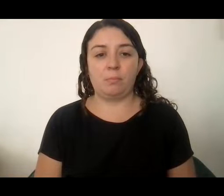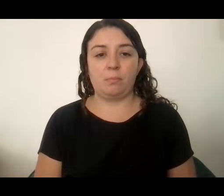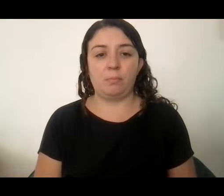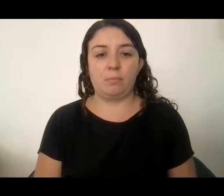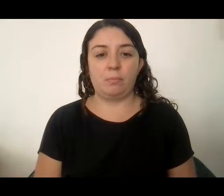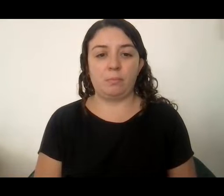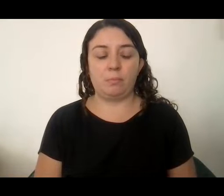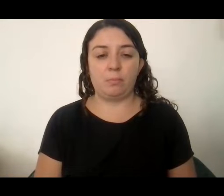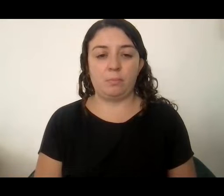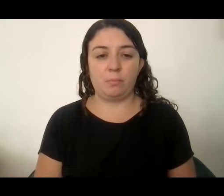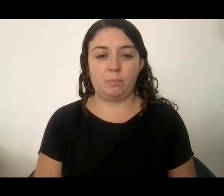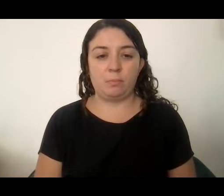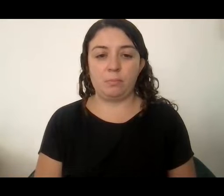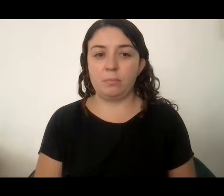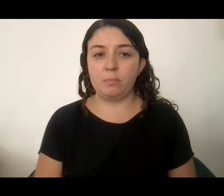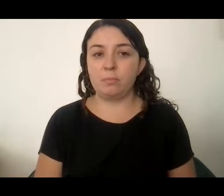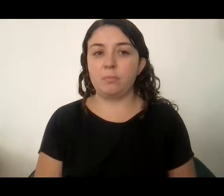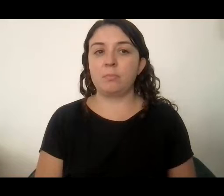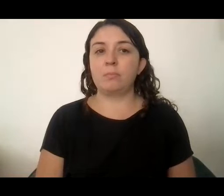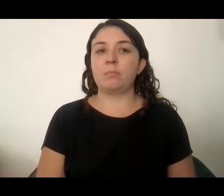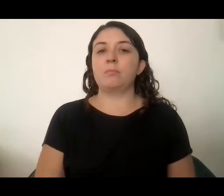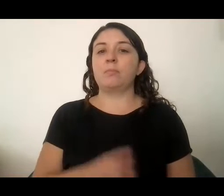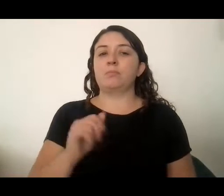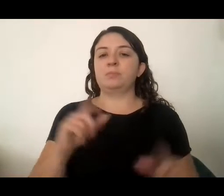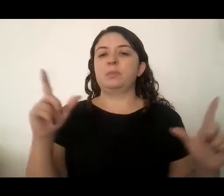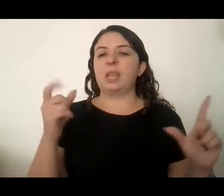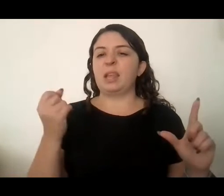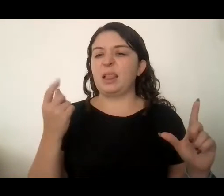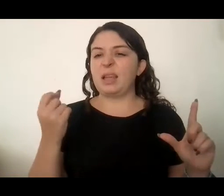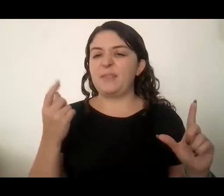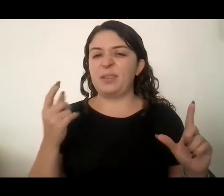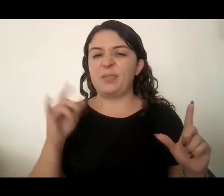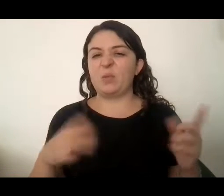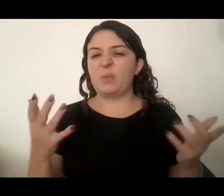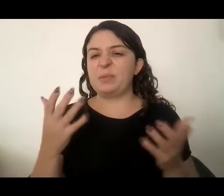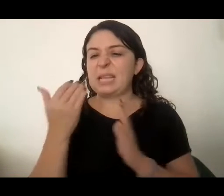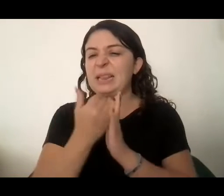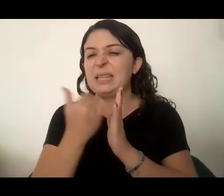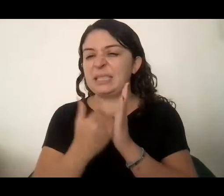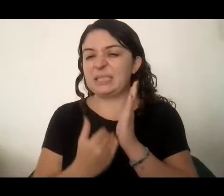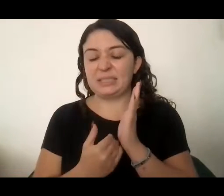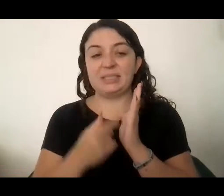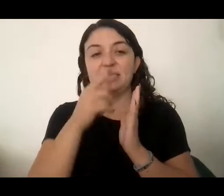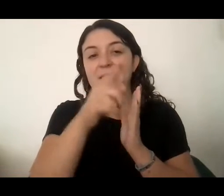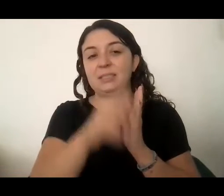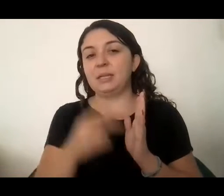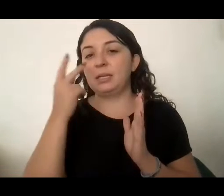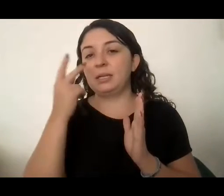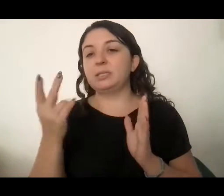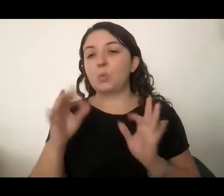what I've got for you is just a brief overview. It's a list of the key things that SSDI